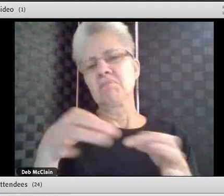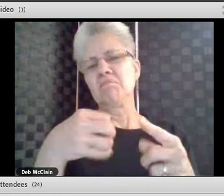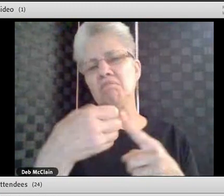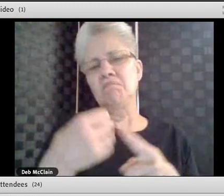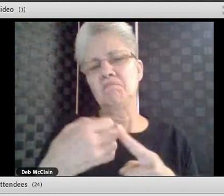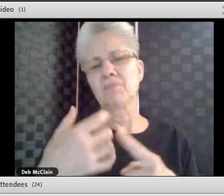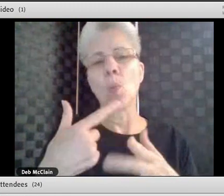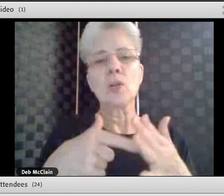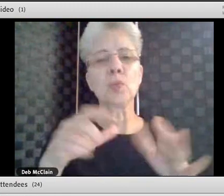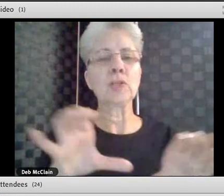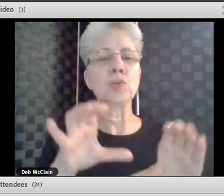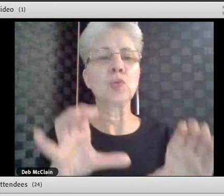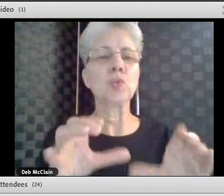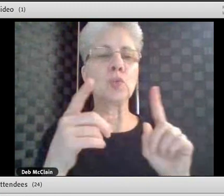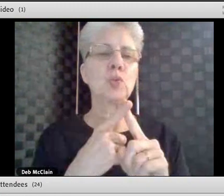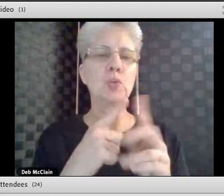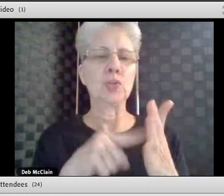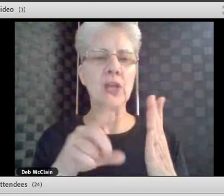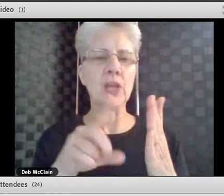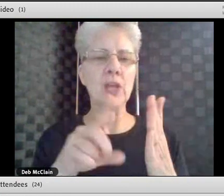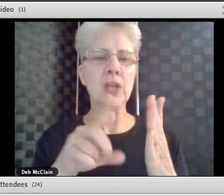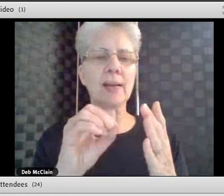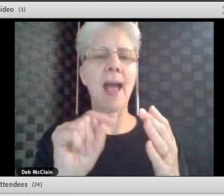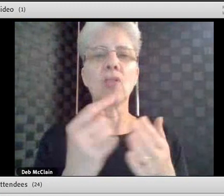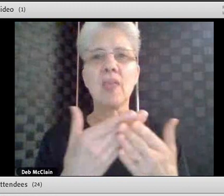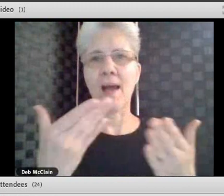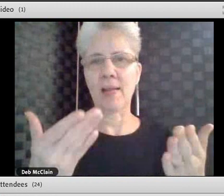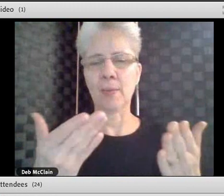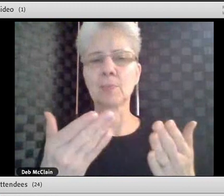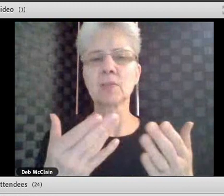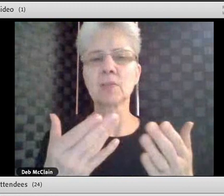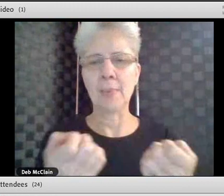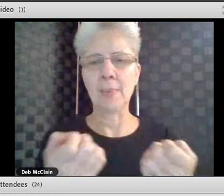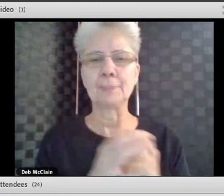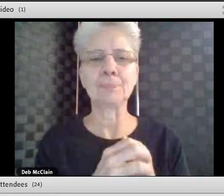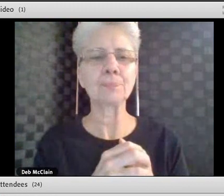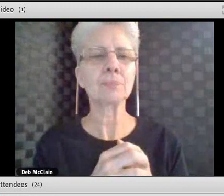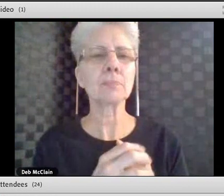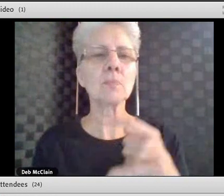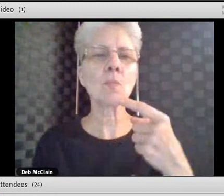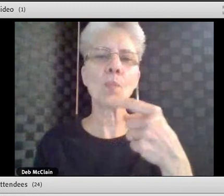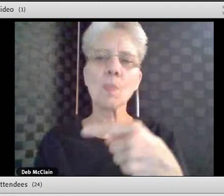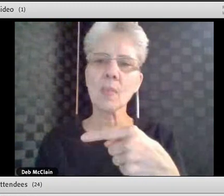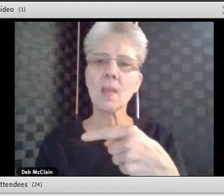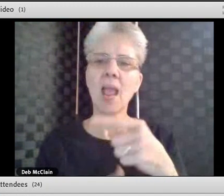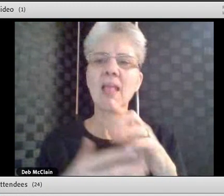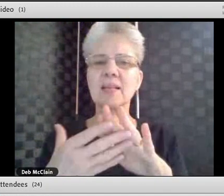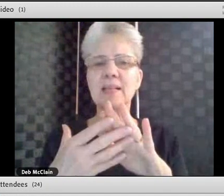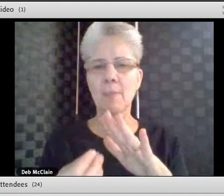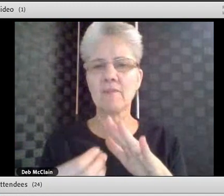So it just walks you through what you can do to check out the items,